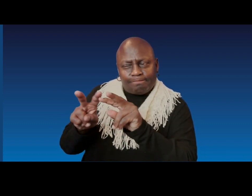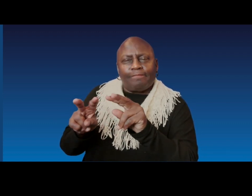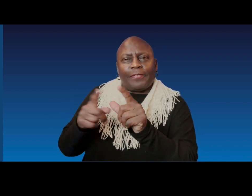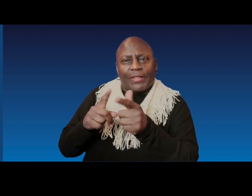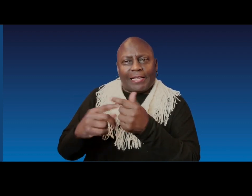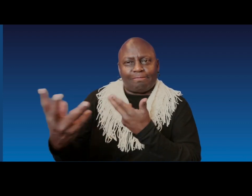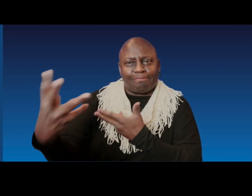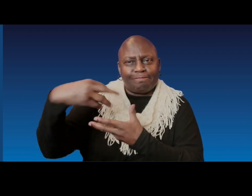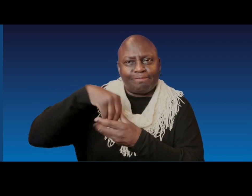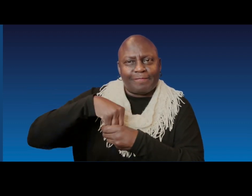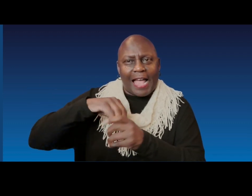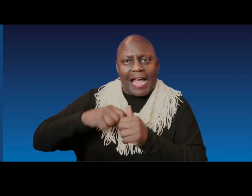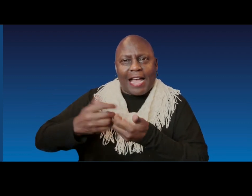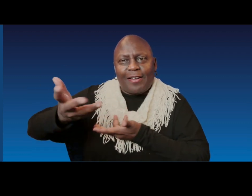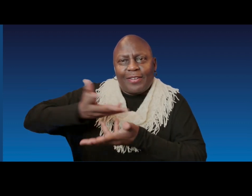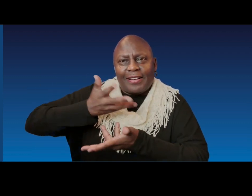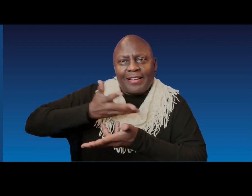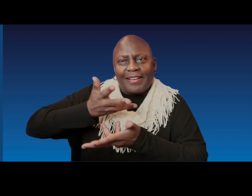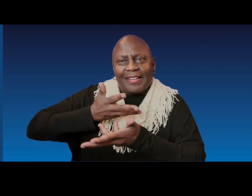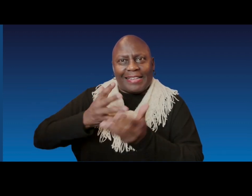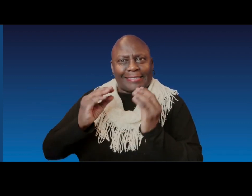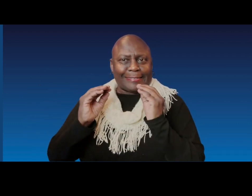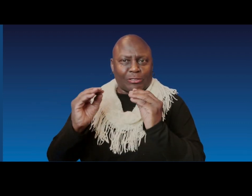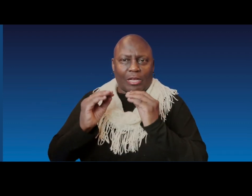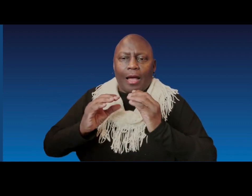into your teaching for communication and language.